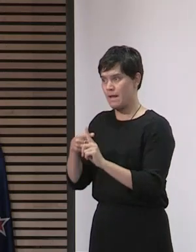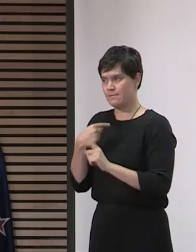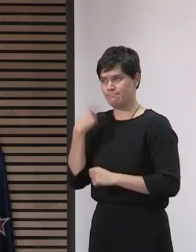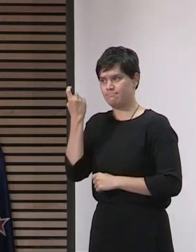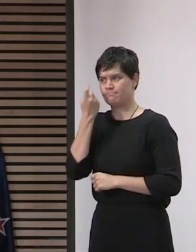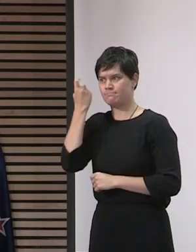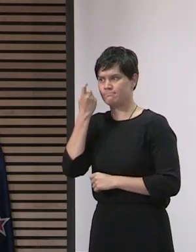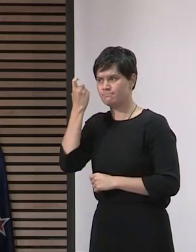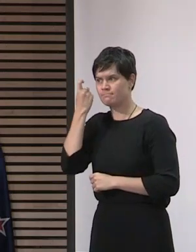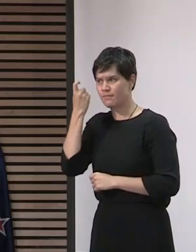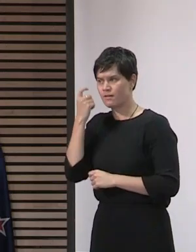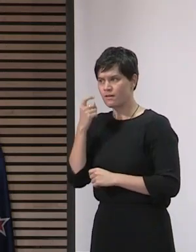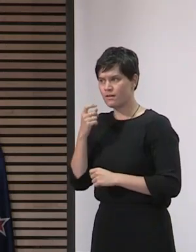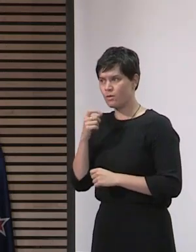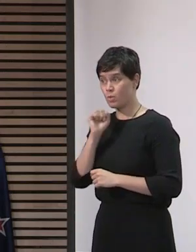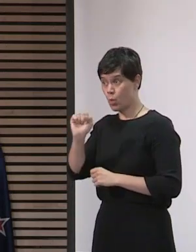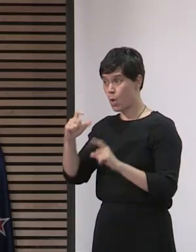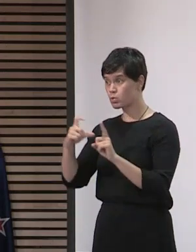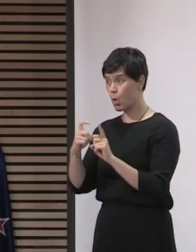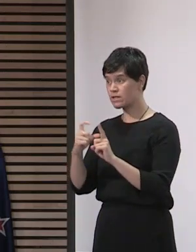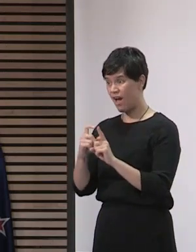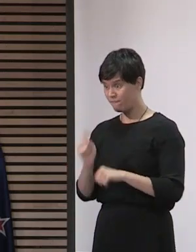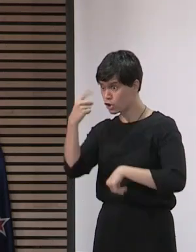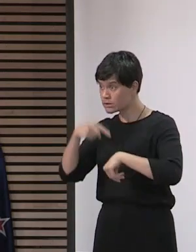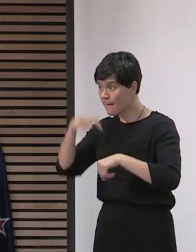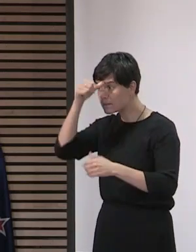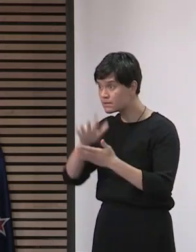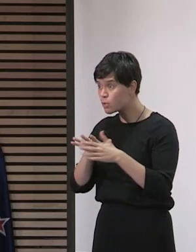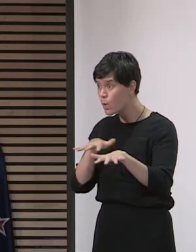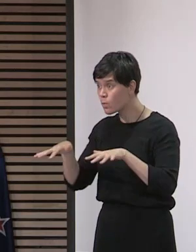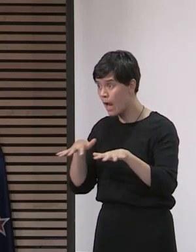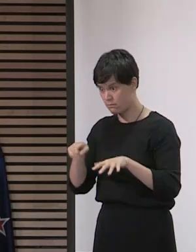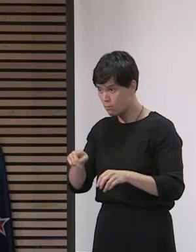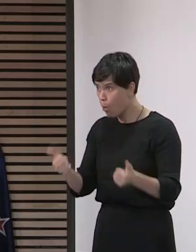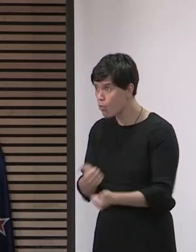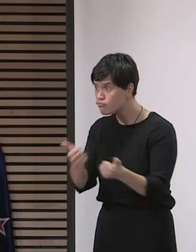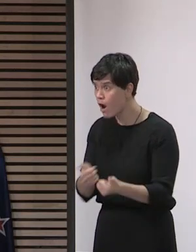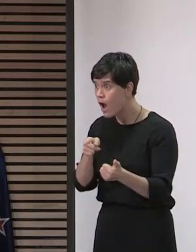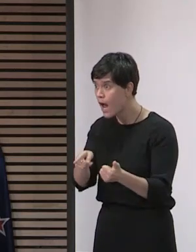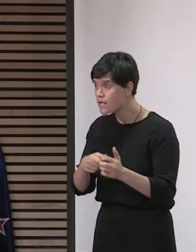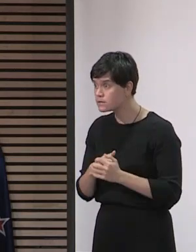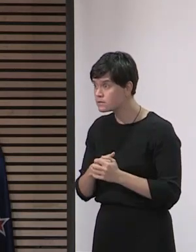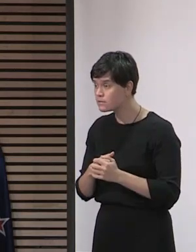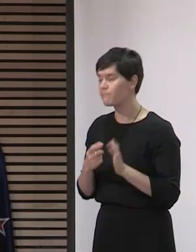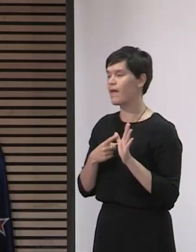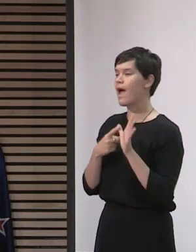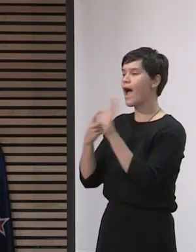indulgence, I wonder - since you're based in Wellington at the moment - if it was Neve's first earthquake and how she